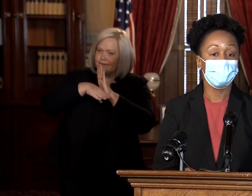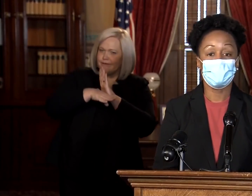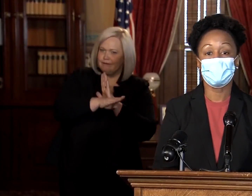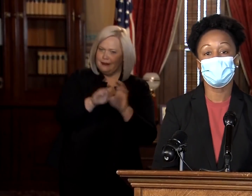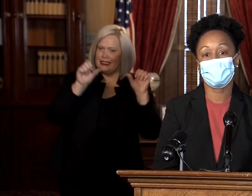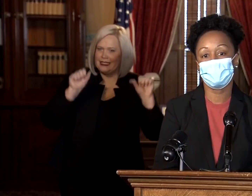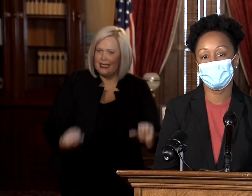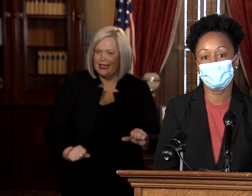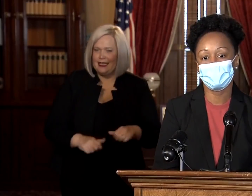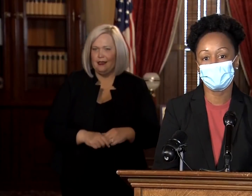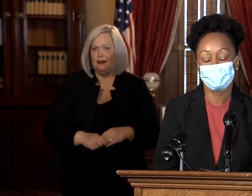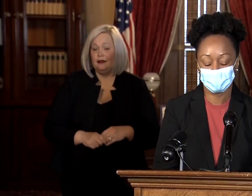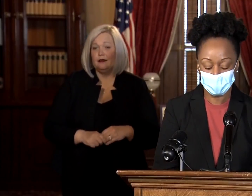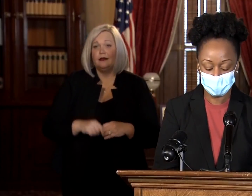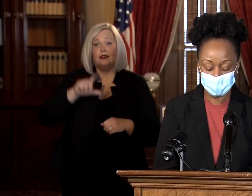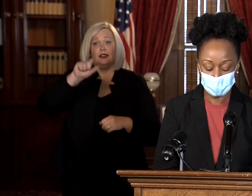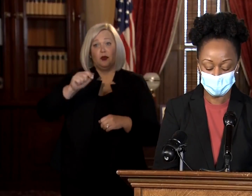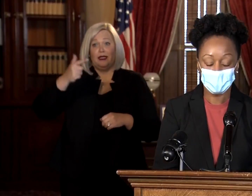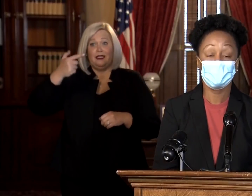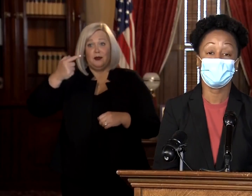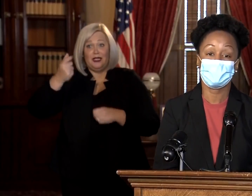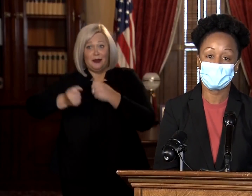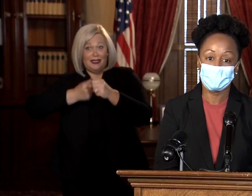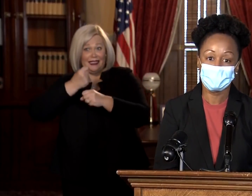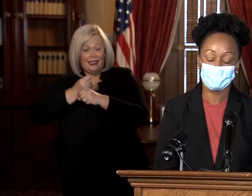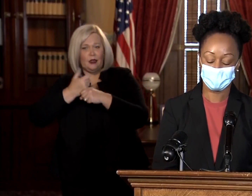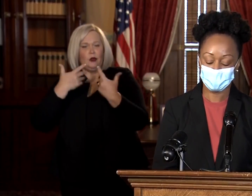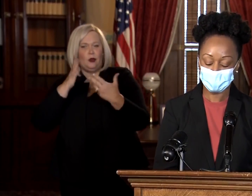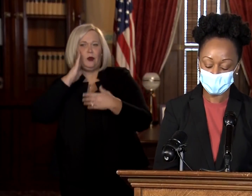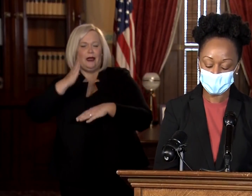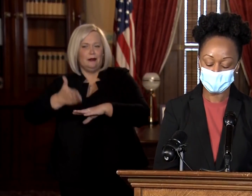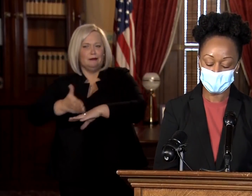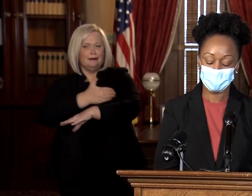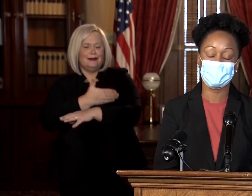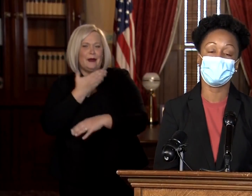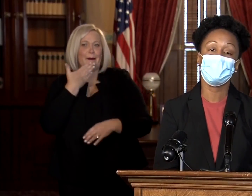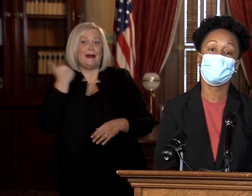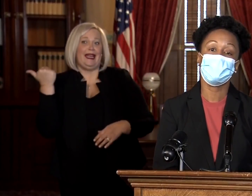haveve what it takes to bring th curve down and keep it down. curve down and keep it down. 2021 is going to be a much